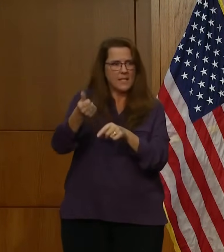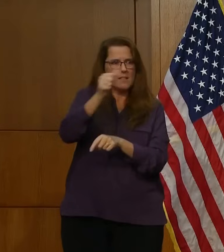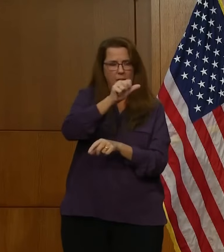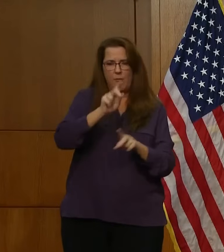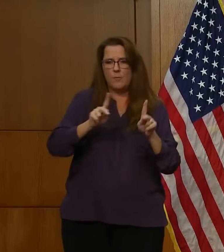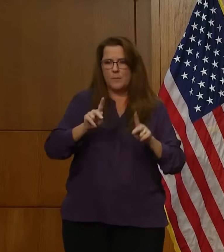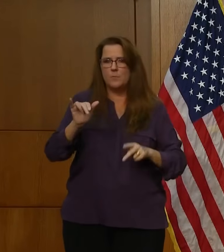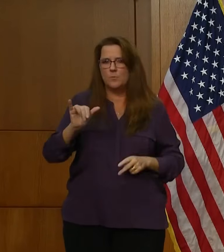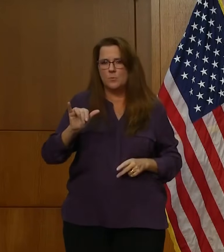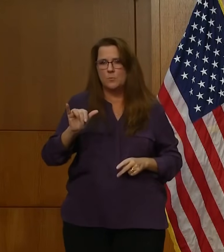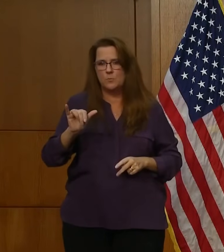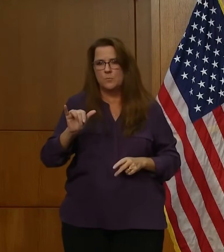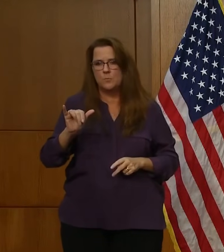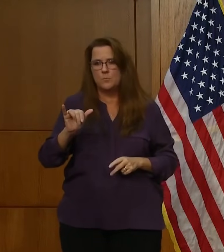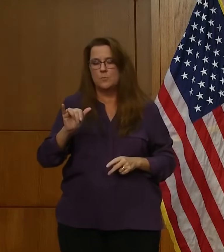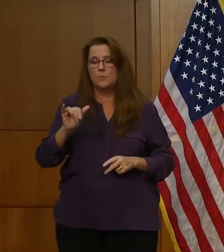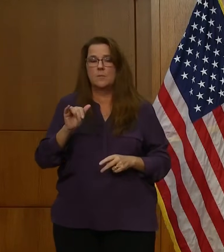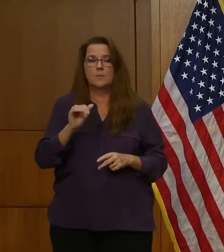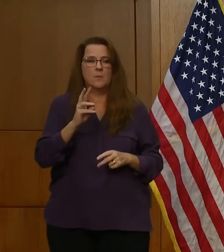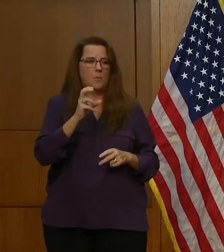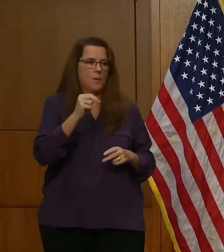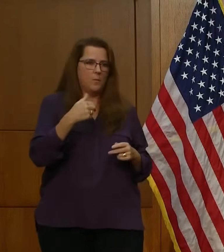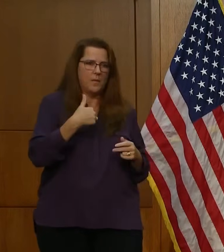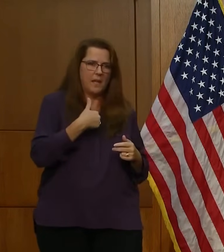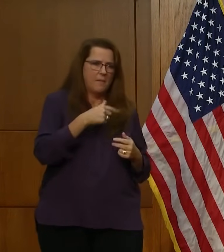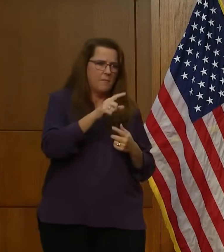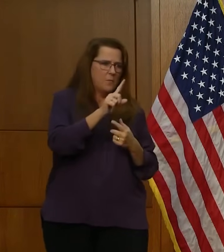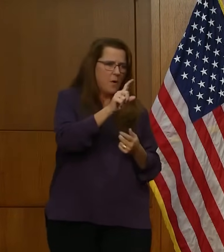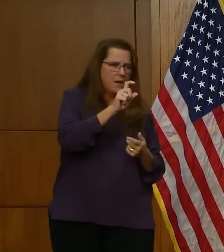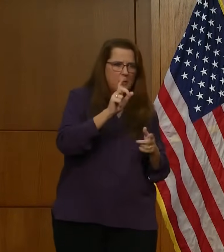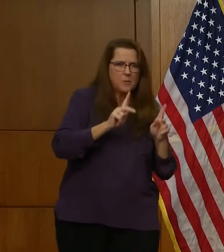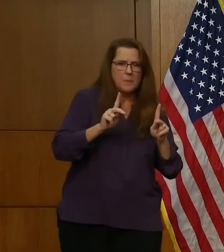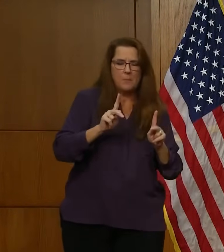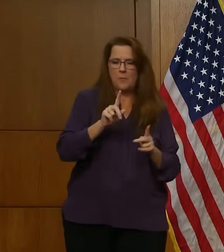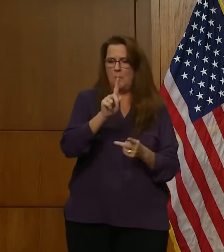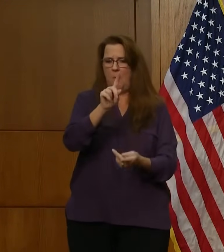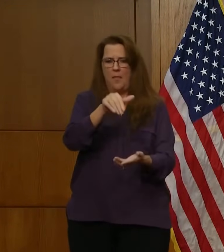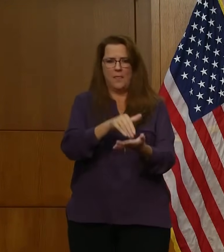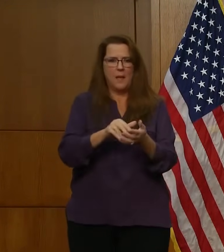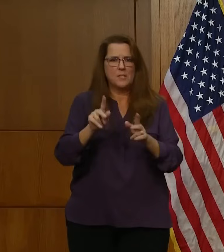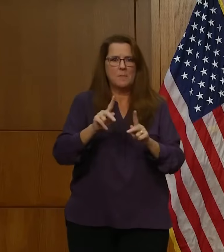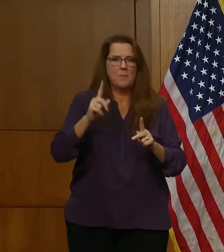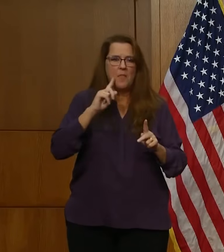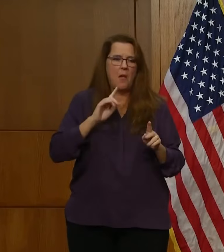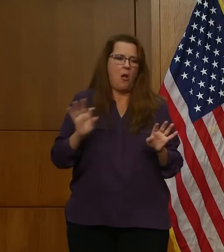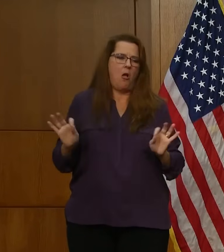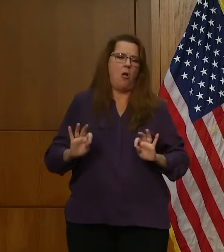FOR YOURSELF. YOUR DECISIONS